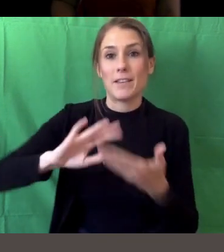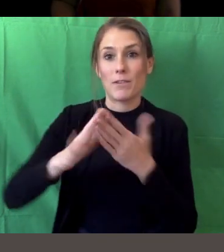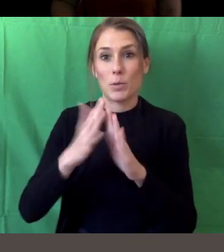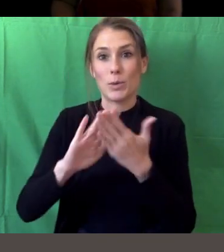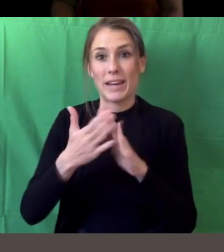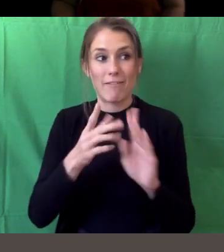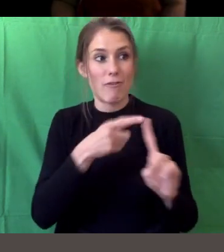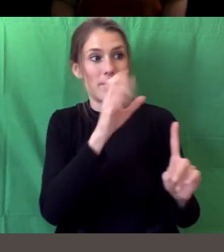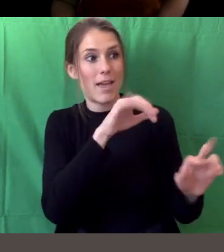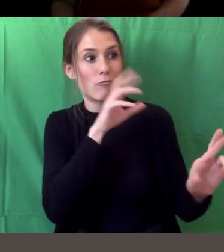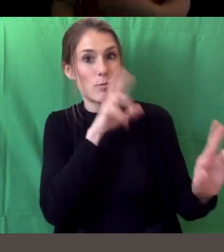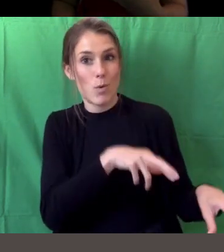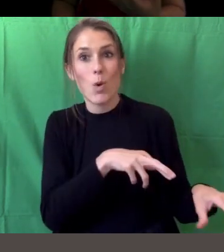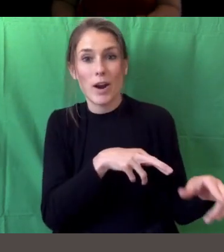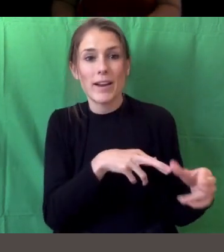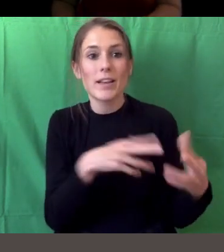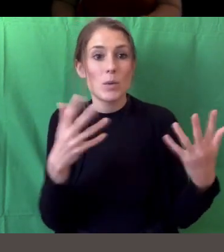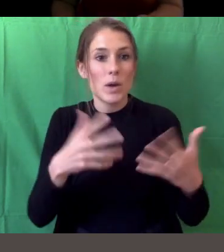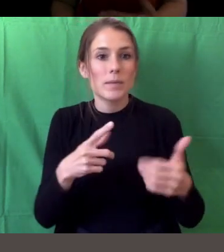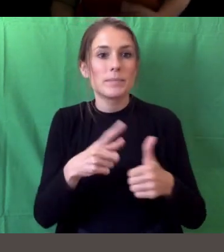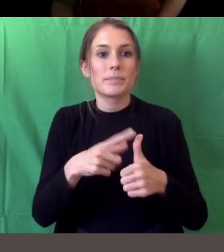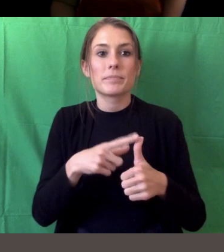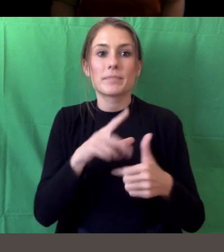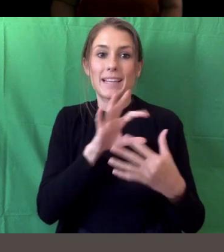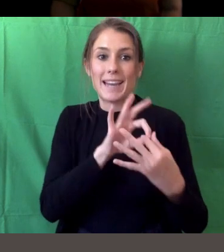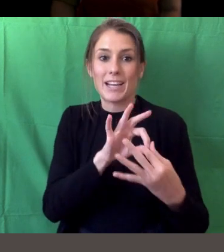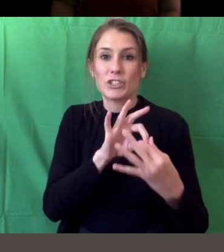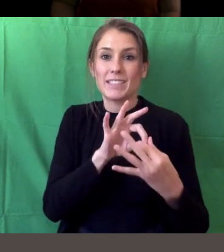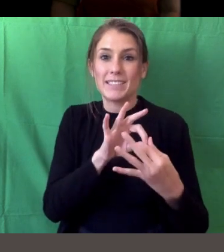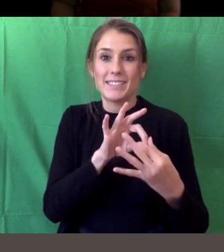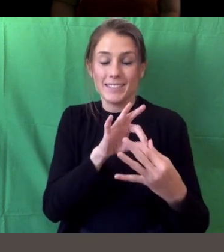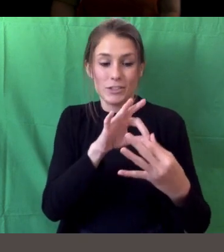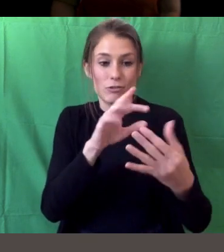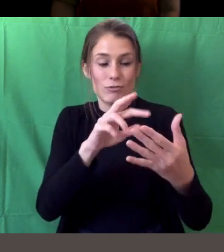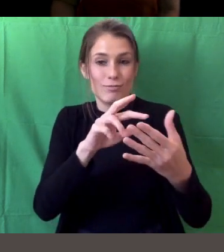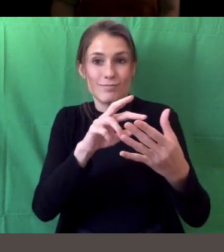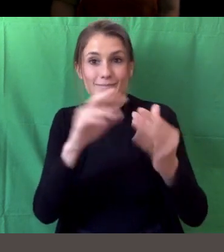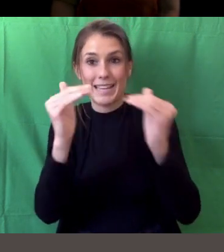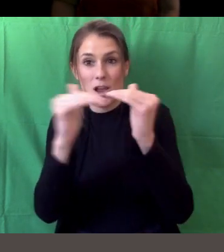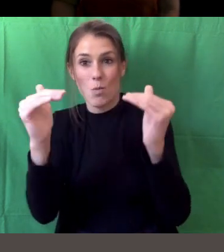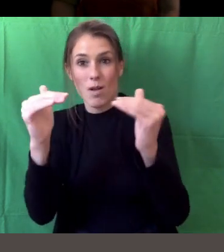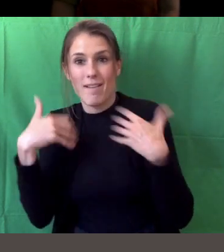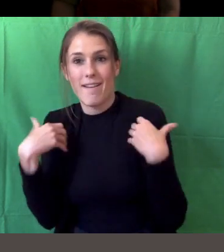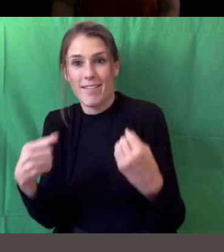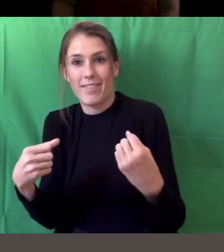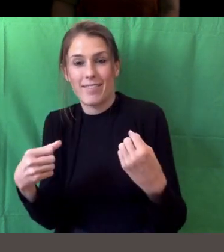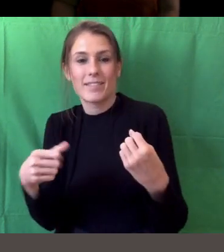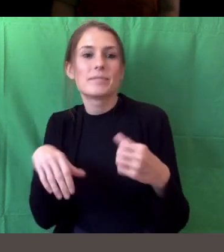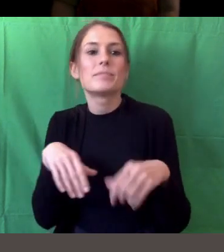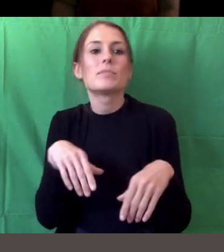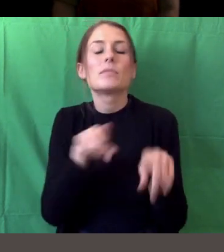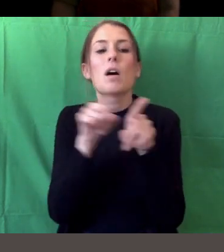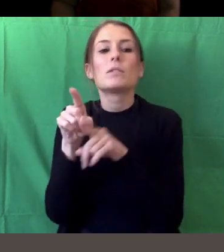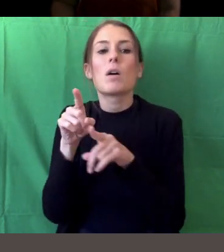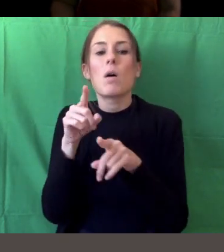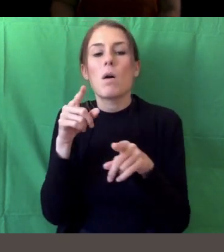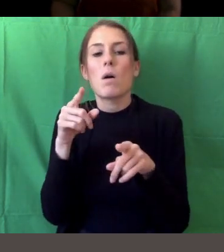The benefits of community as this report by the U.S. Surgeon General says connections primarily it's like the health.